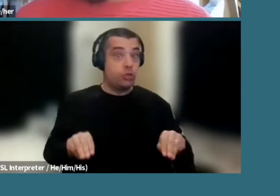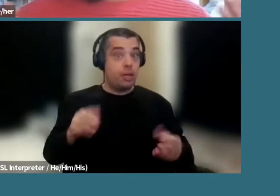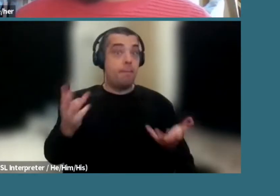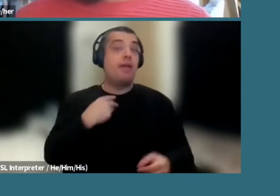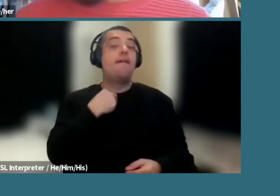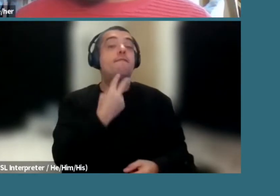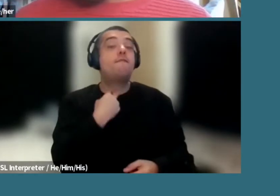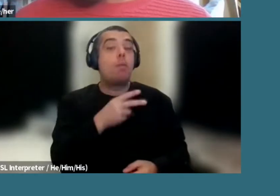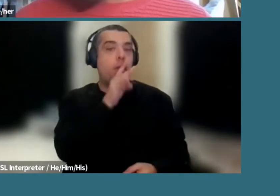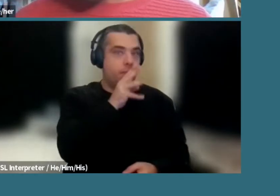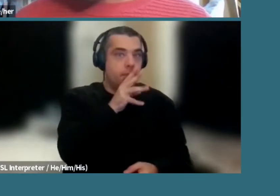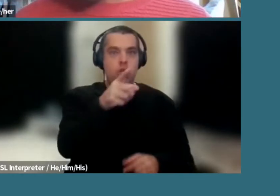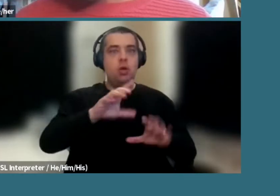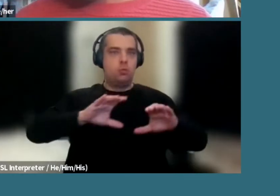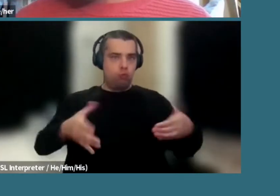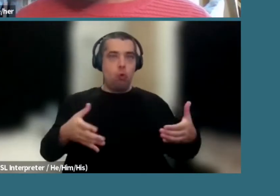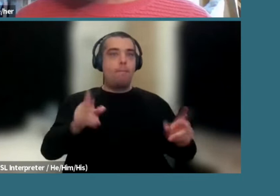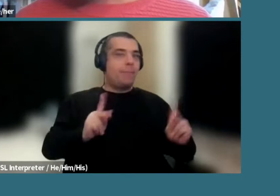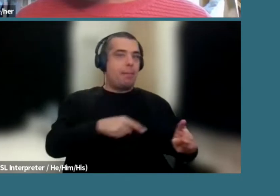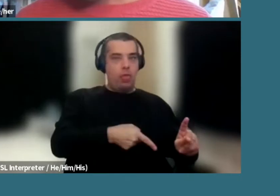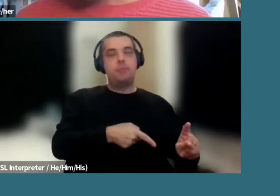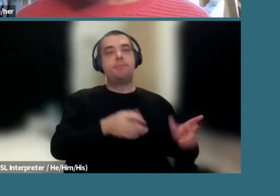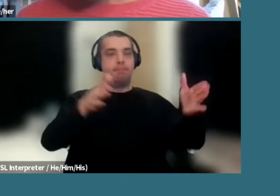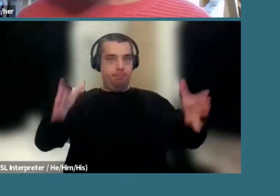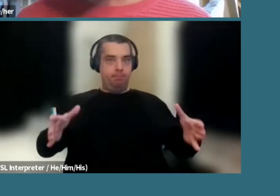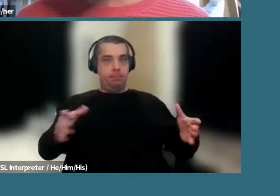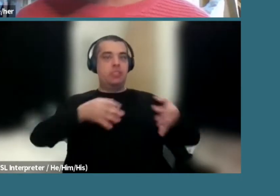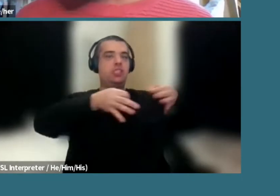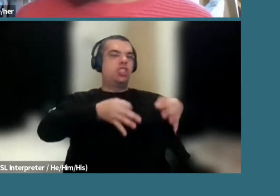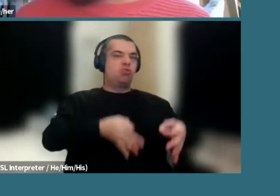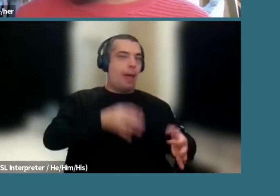which is you're with a group of people in person describing a painting,